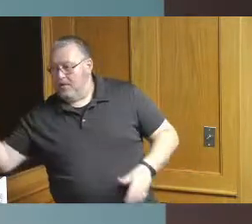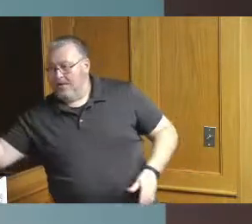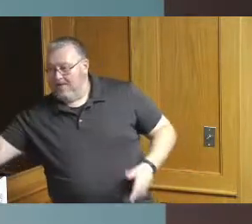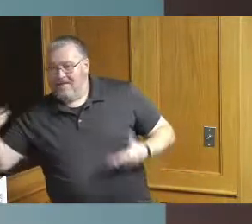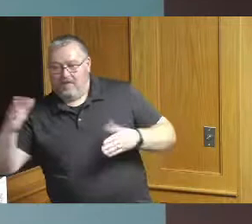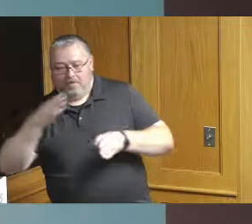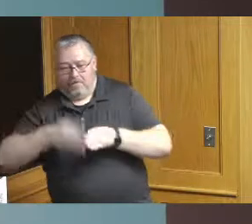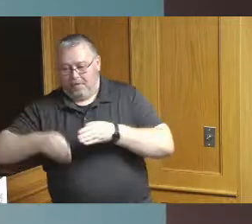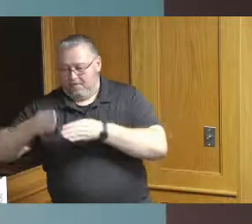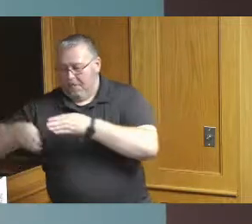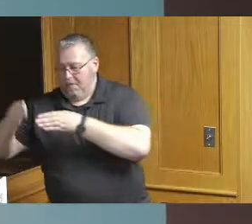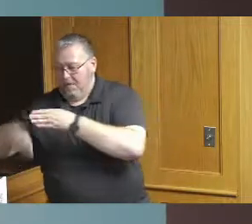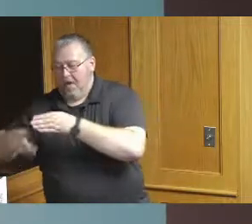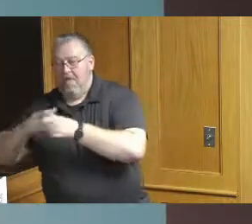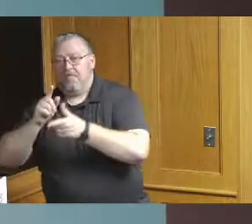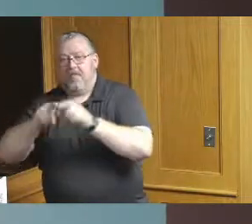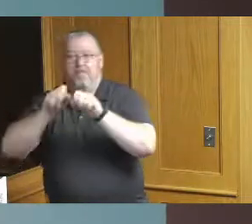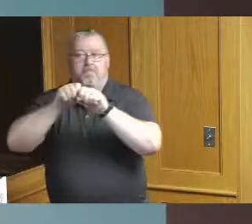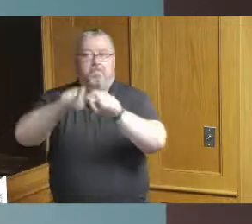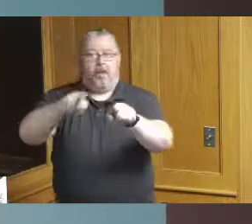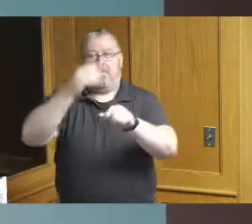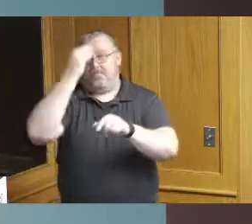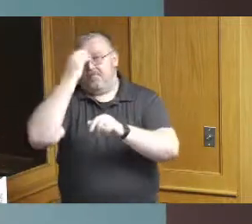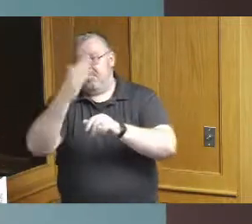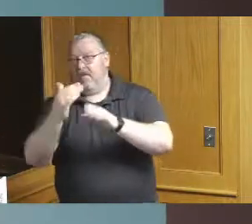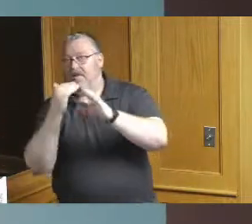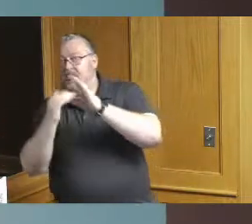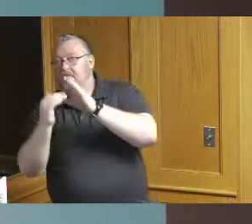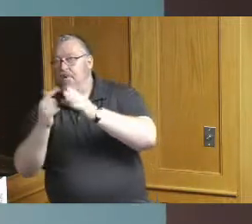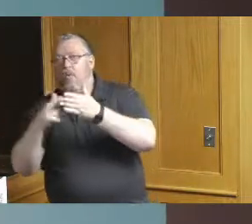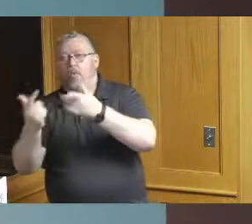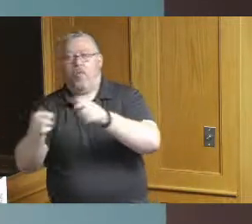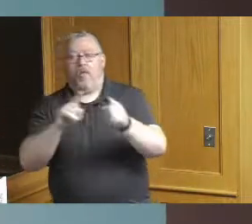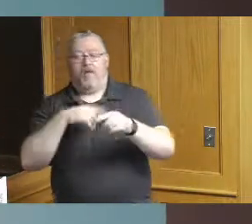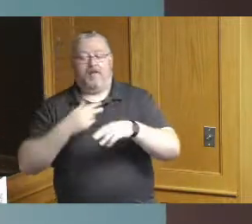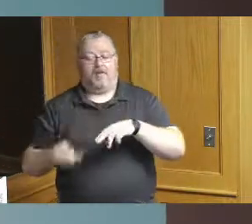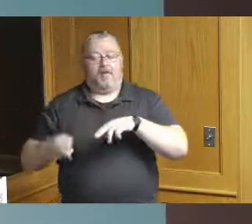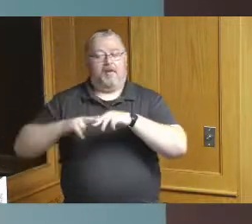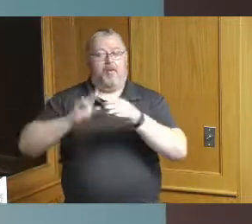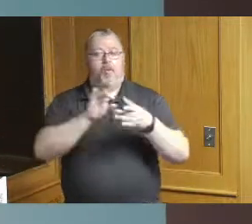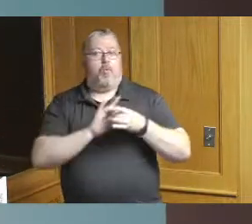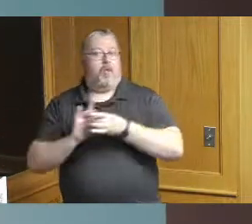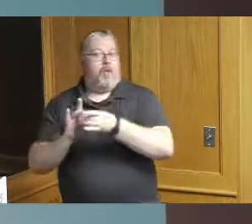customer service and also continue to enhance coordination between agencies and the public